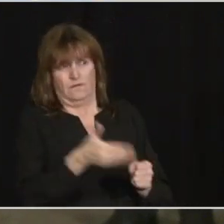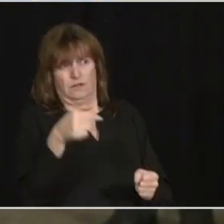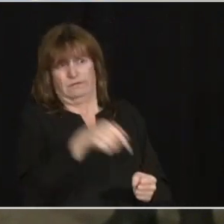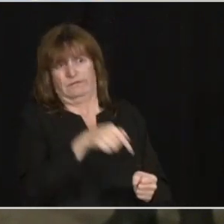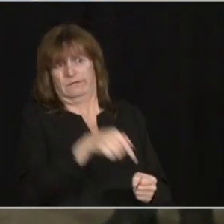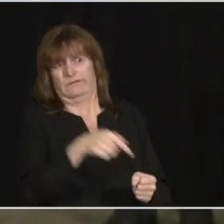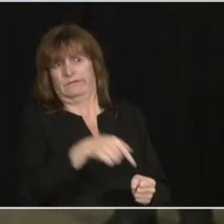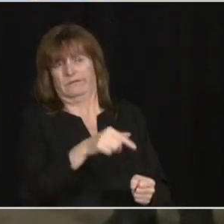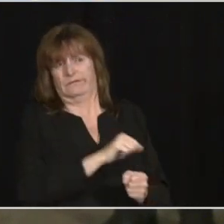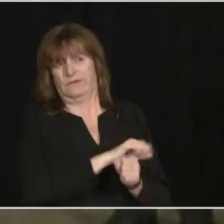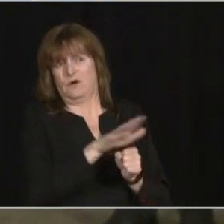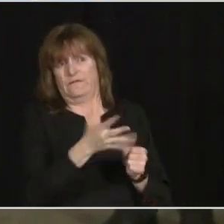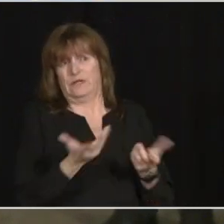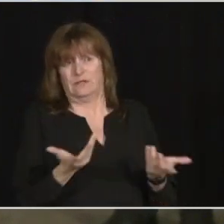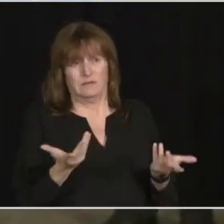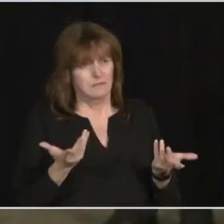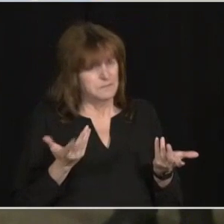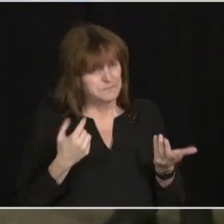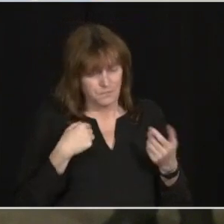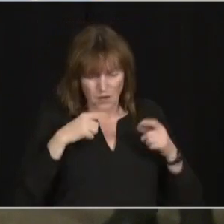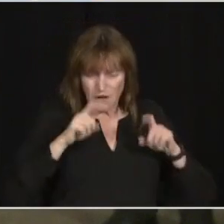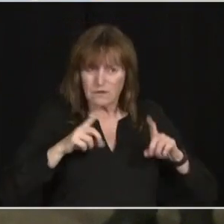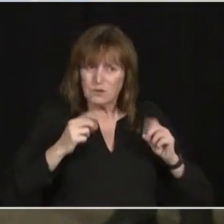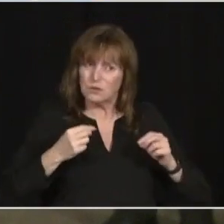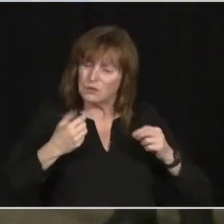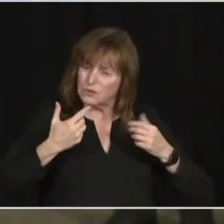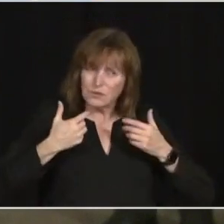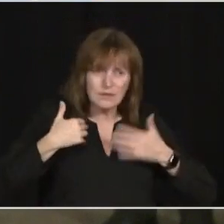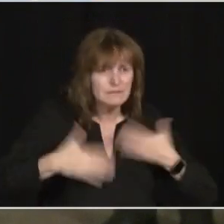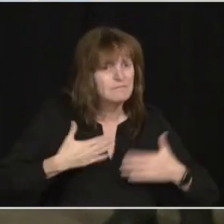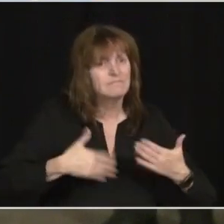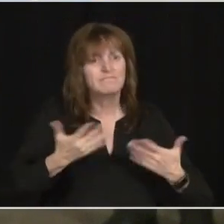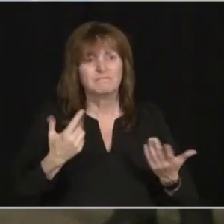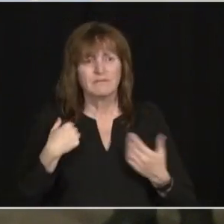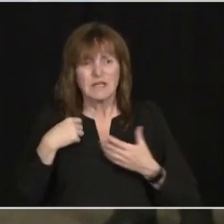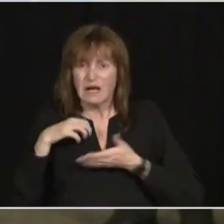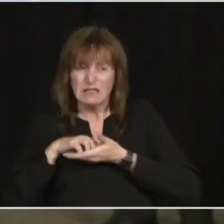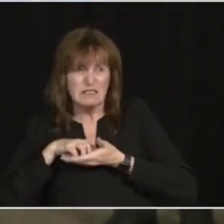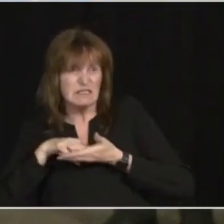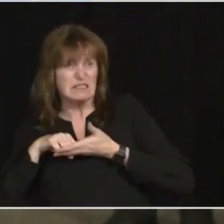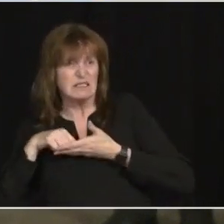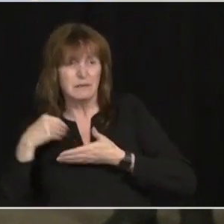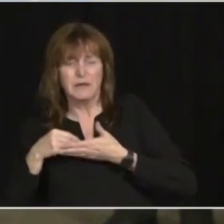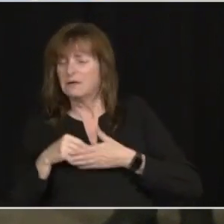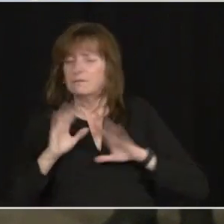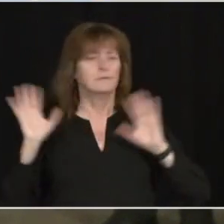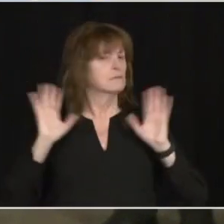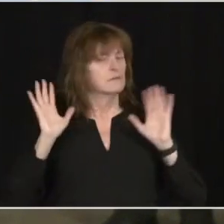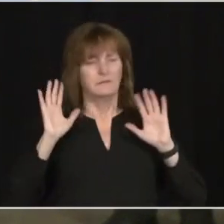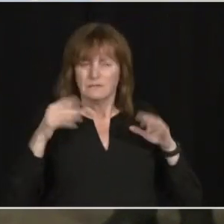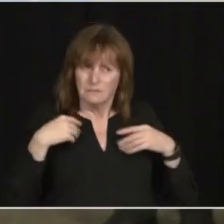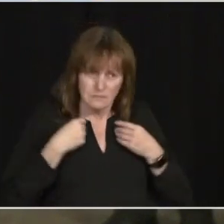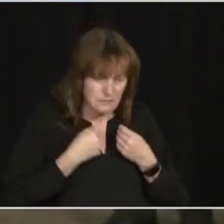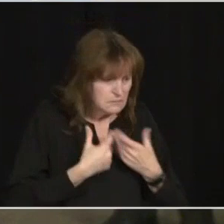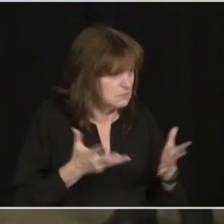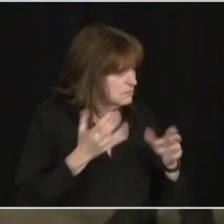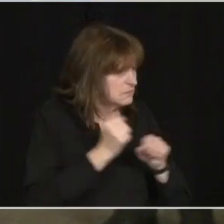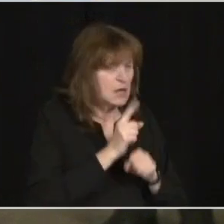said from day one I won't spare a penny to make sure that we support the people of Ontario, the health and